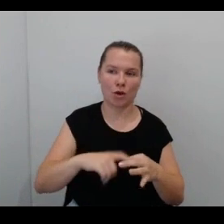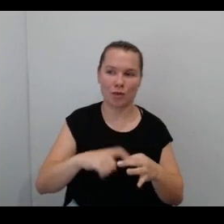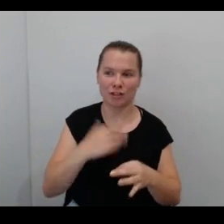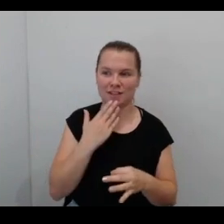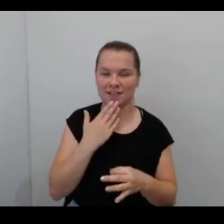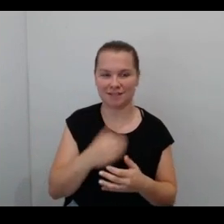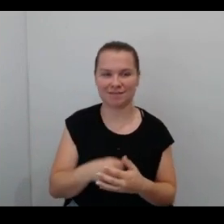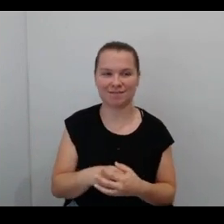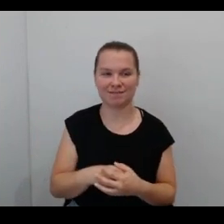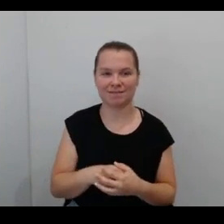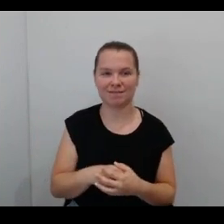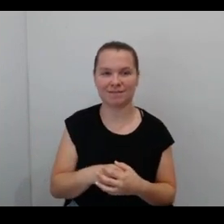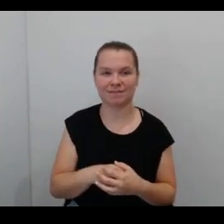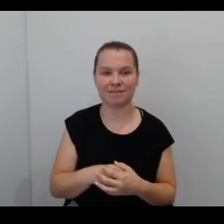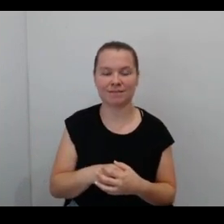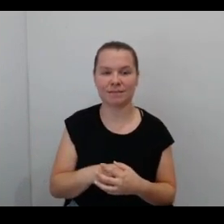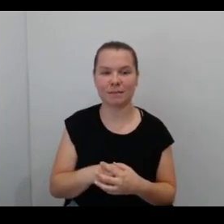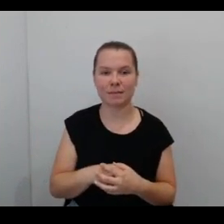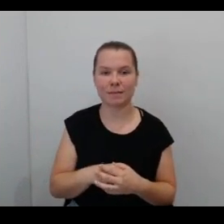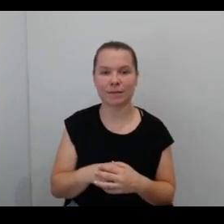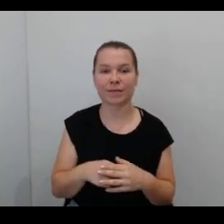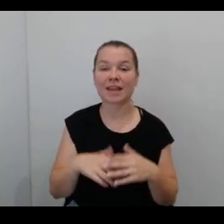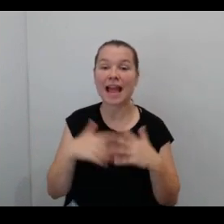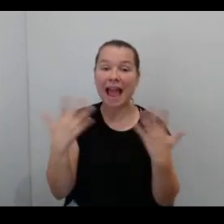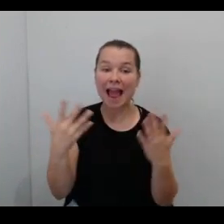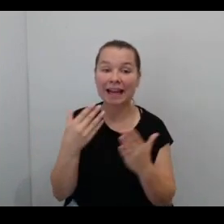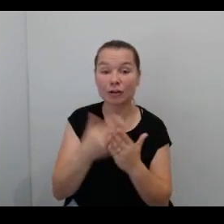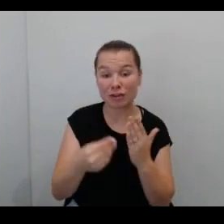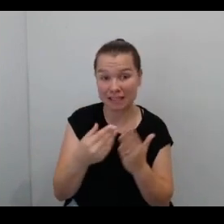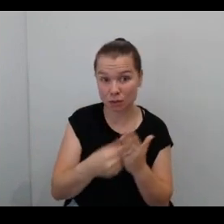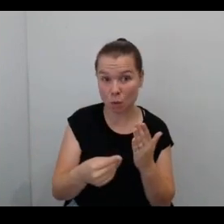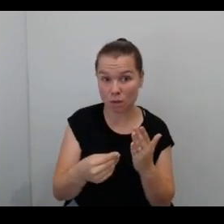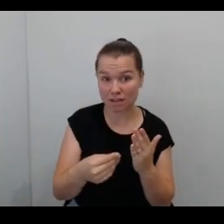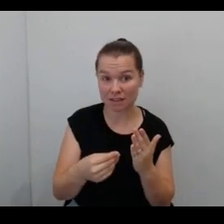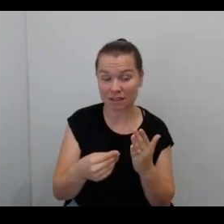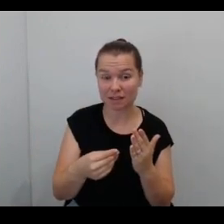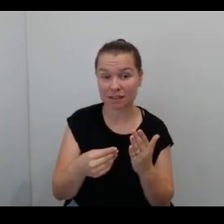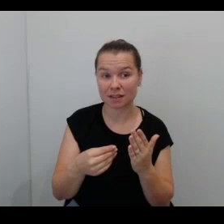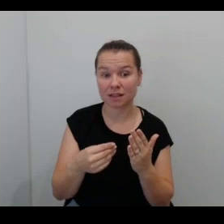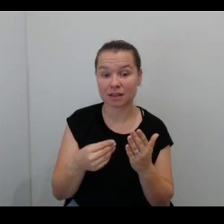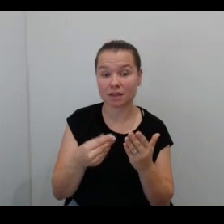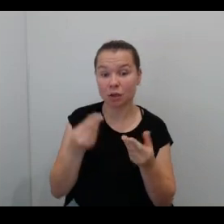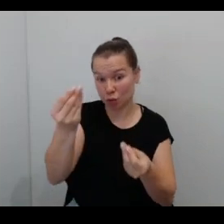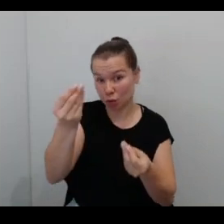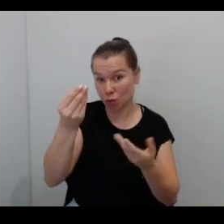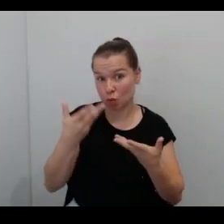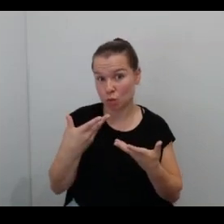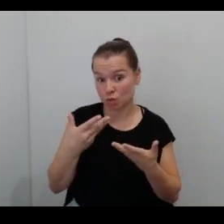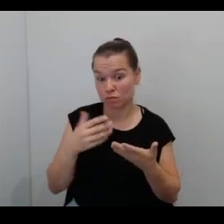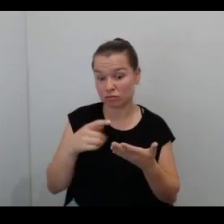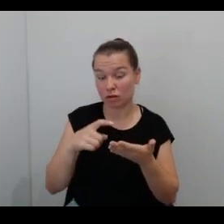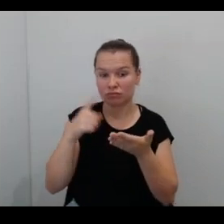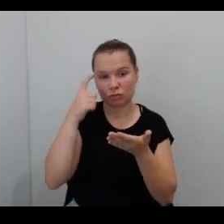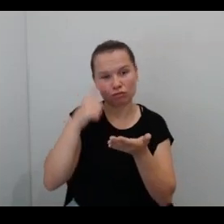Do you have any resources off the top of your head you could recommend for people in current